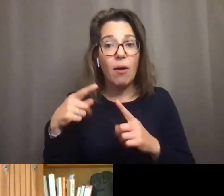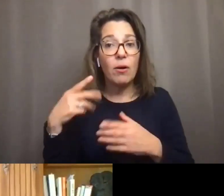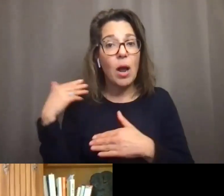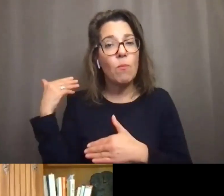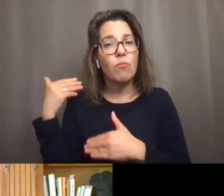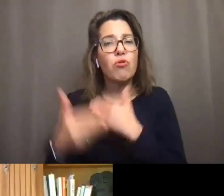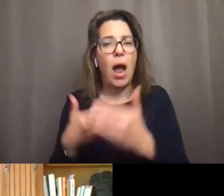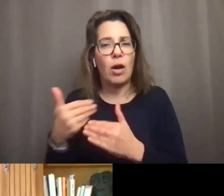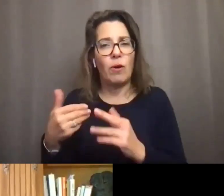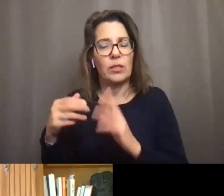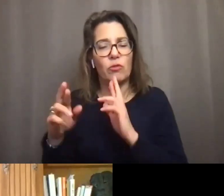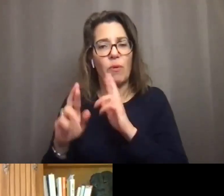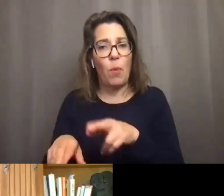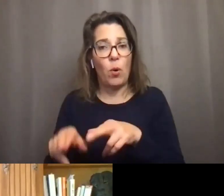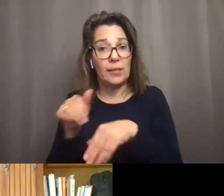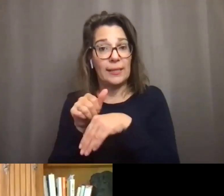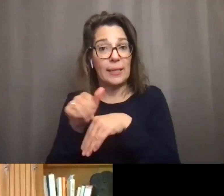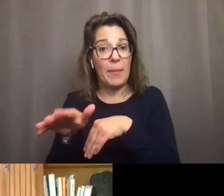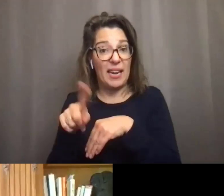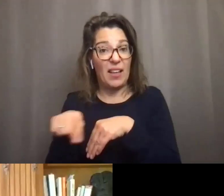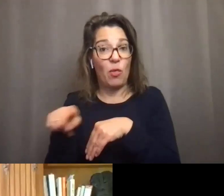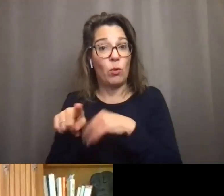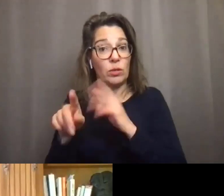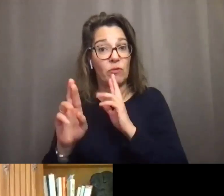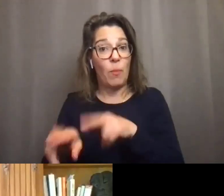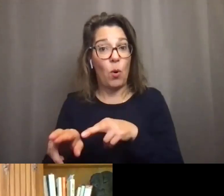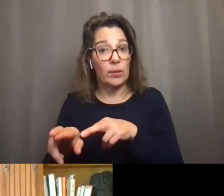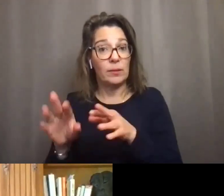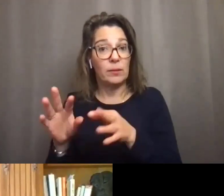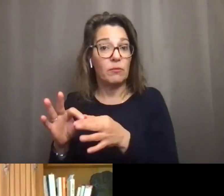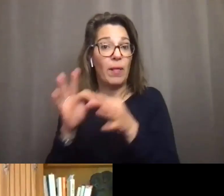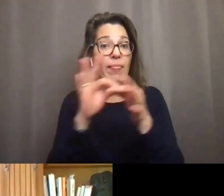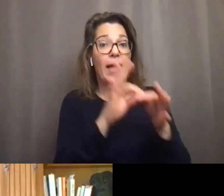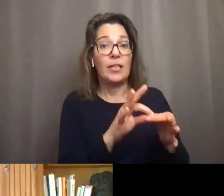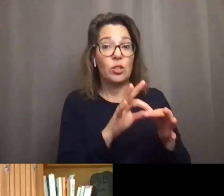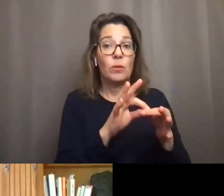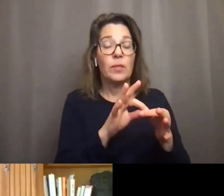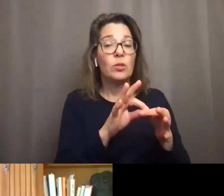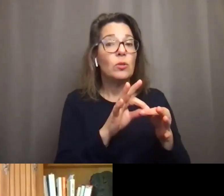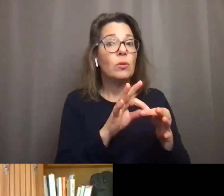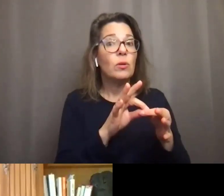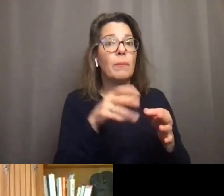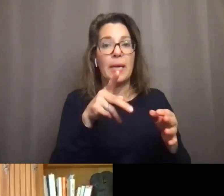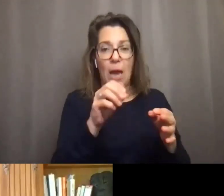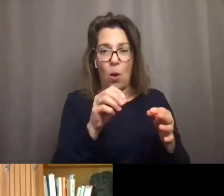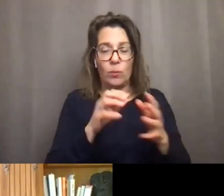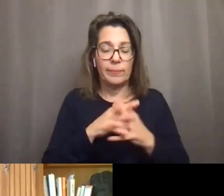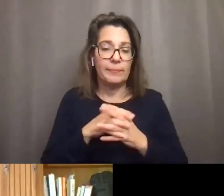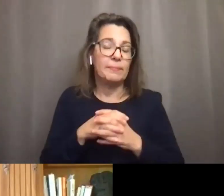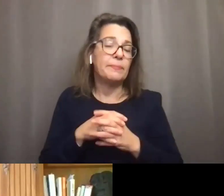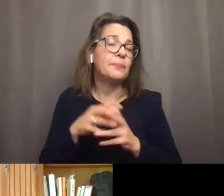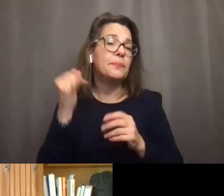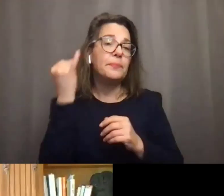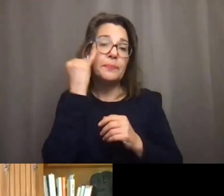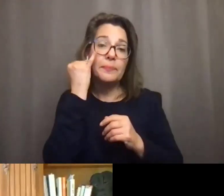but there is many other reasons why one would submit a request for an extension to their ESI status.